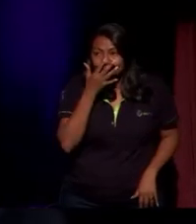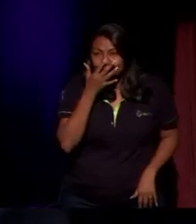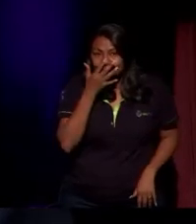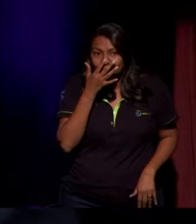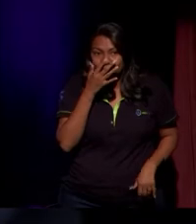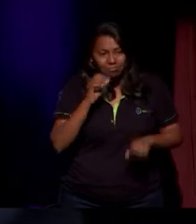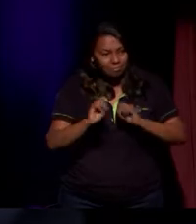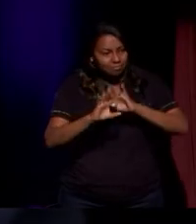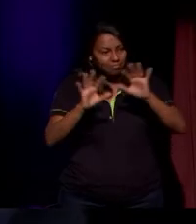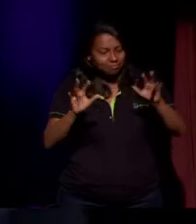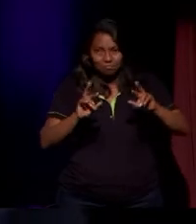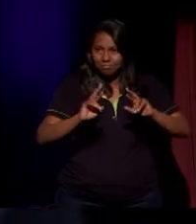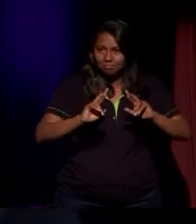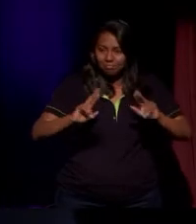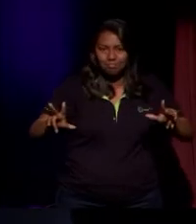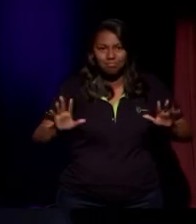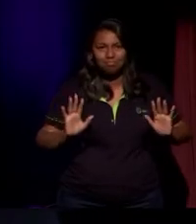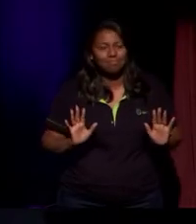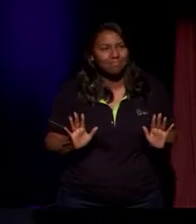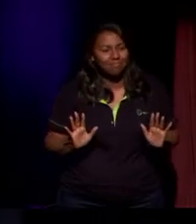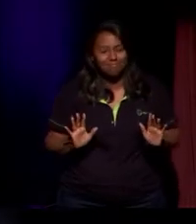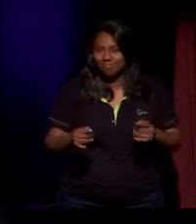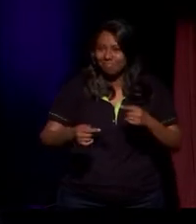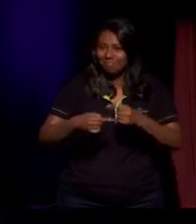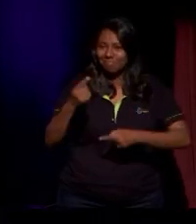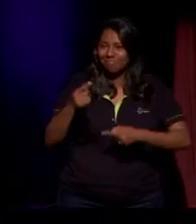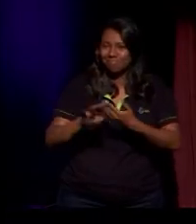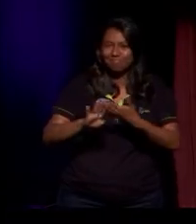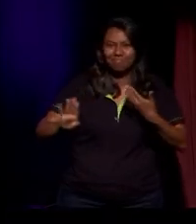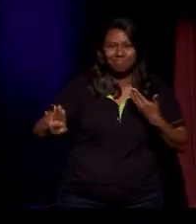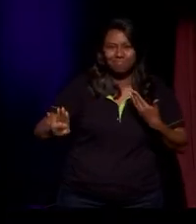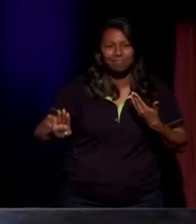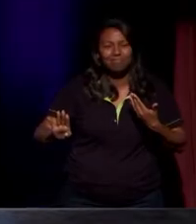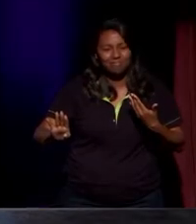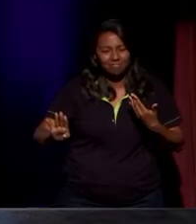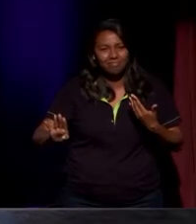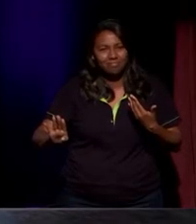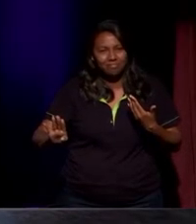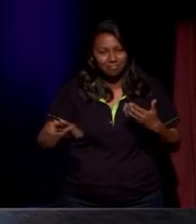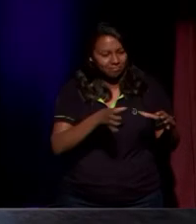that there is a distancing of these groups.